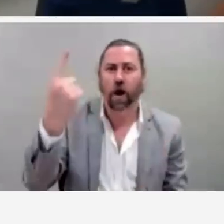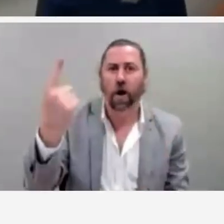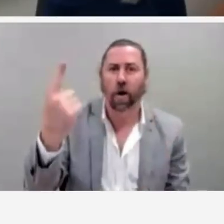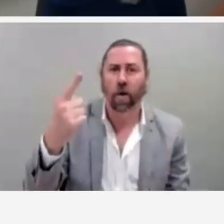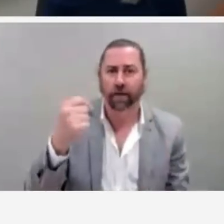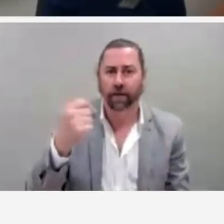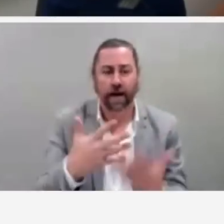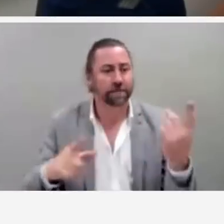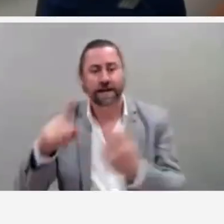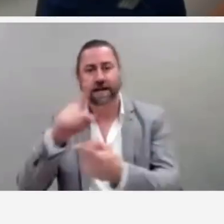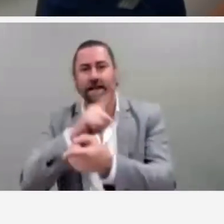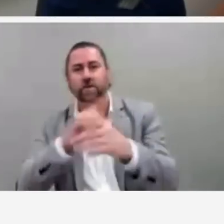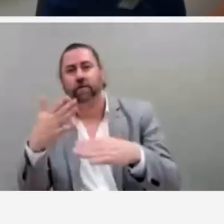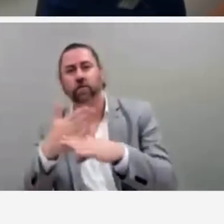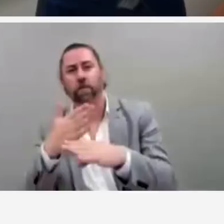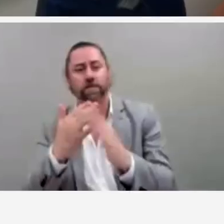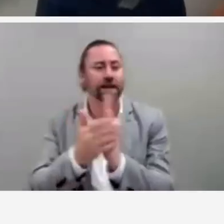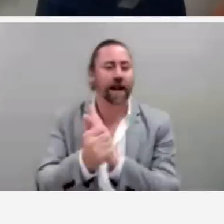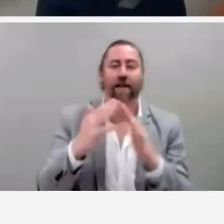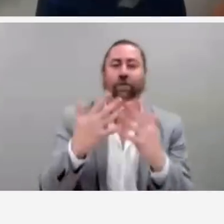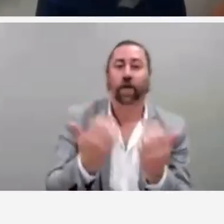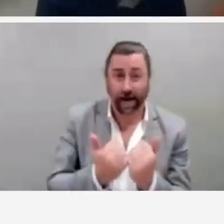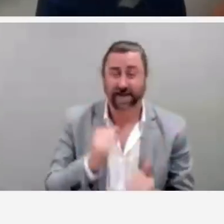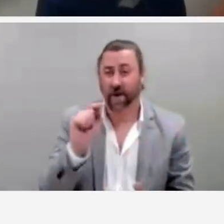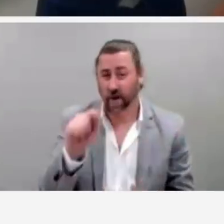So that's going to be important to inform I guess